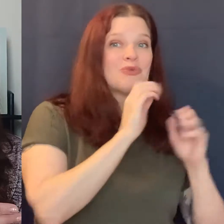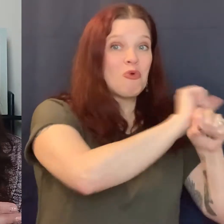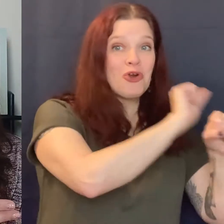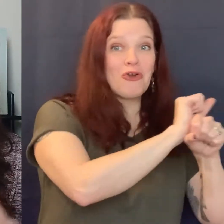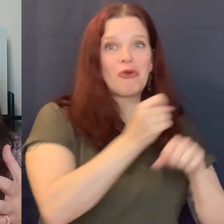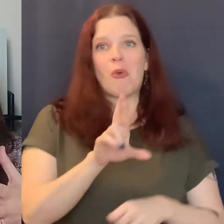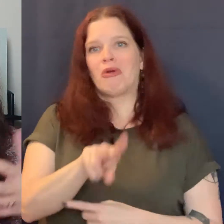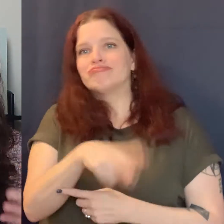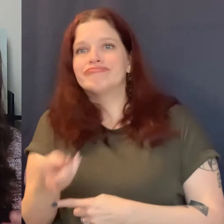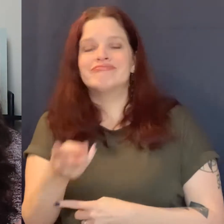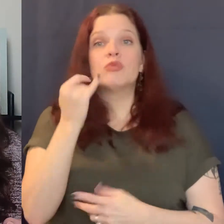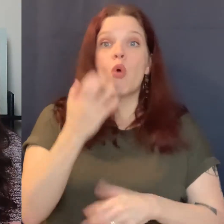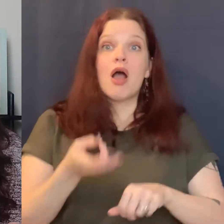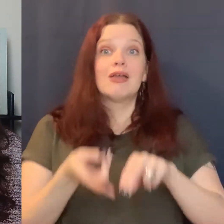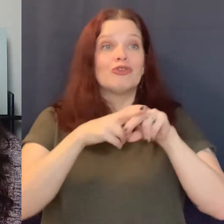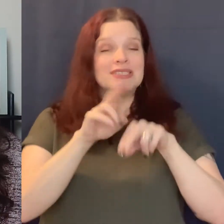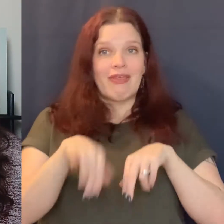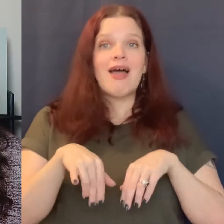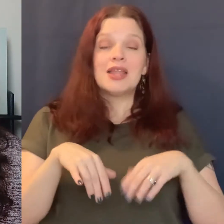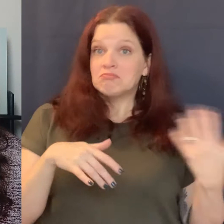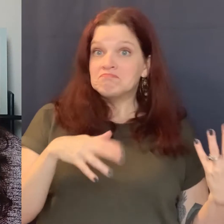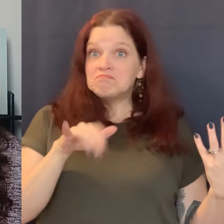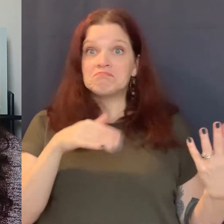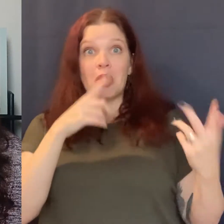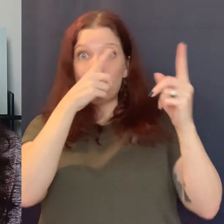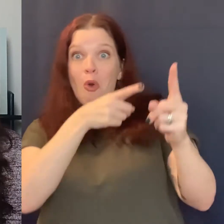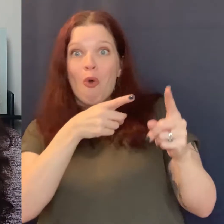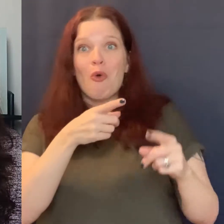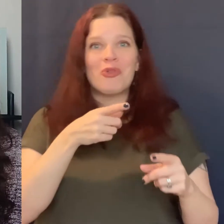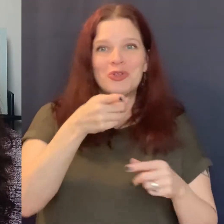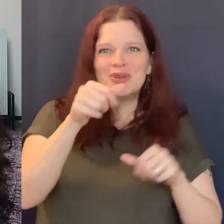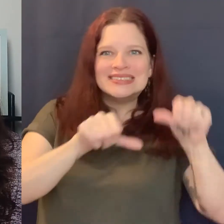versa, and you want to increase that strength? That could be something that you can go out and be a good scientist